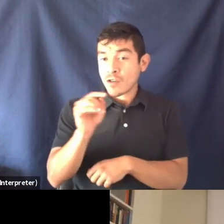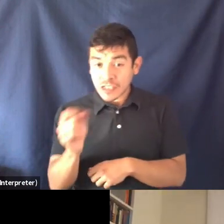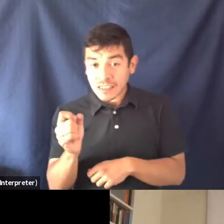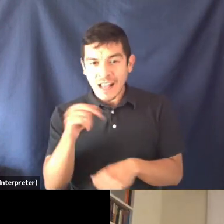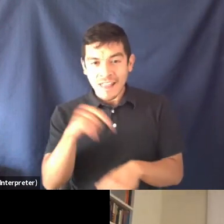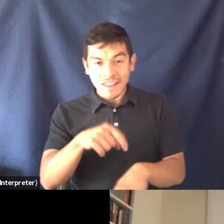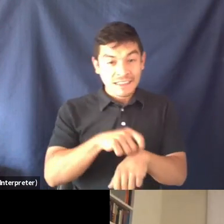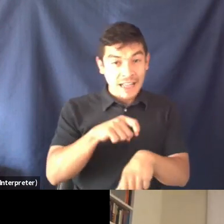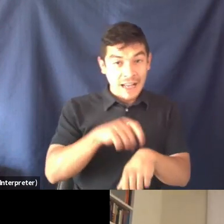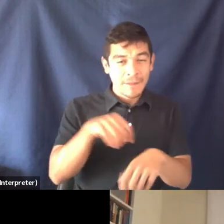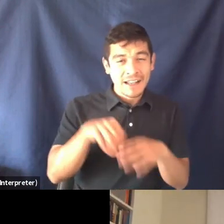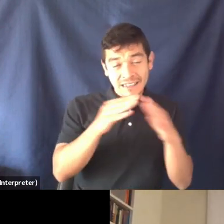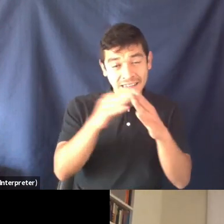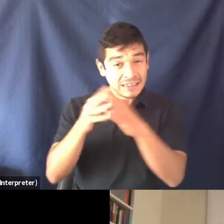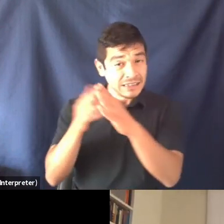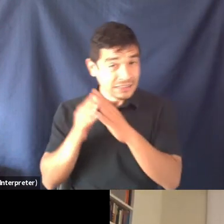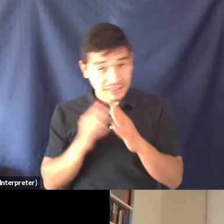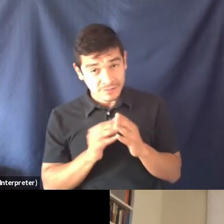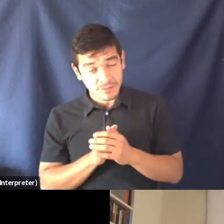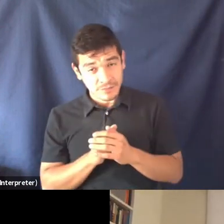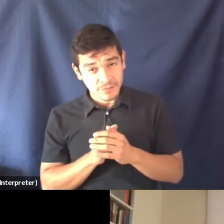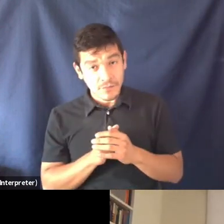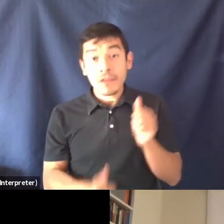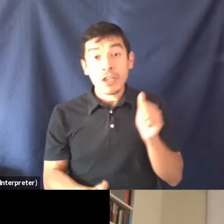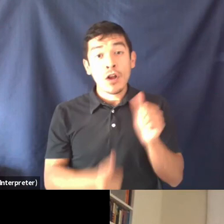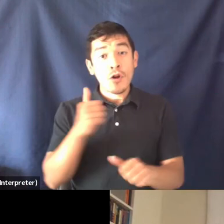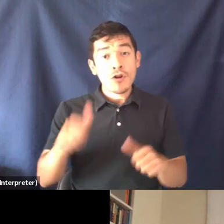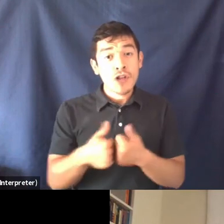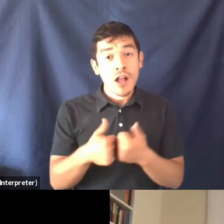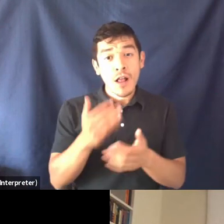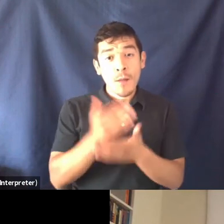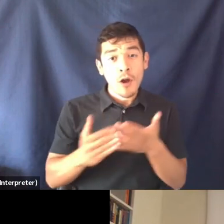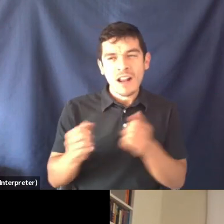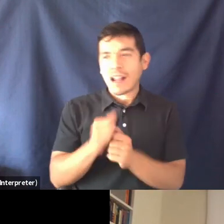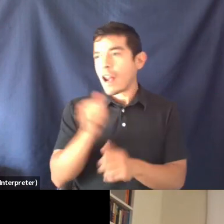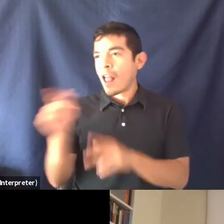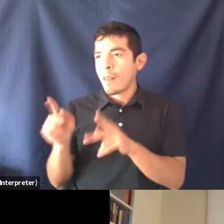But the most challenging parts I think was getting other people as I was making the film to believe in the film too